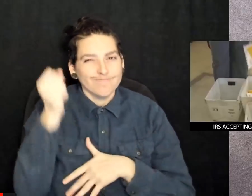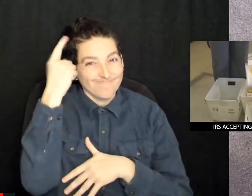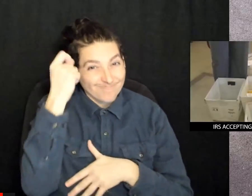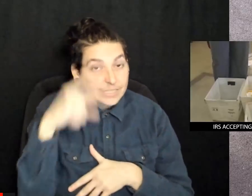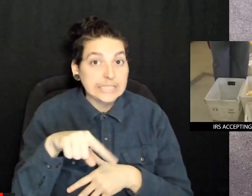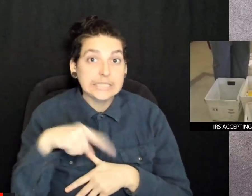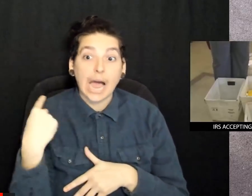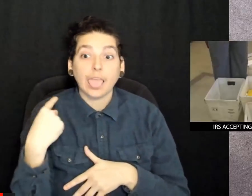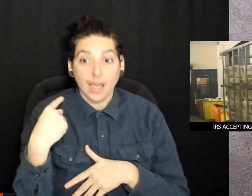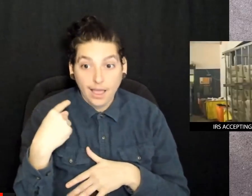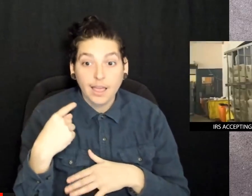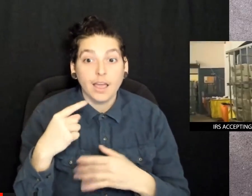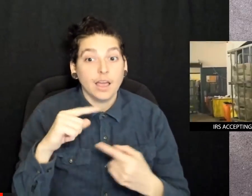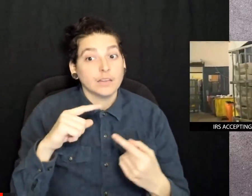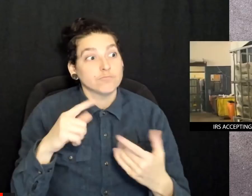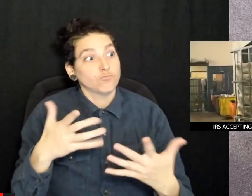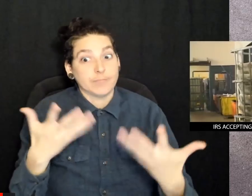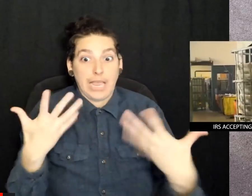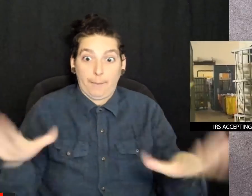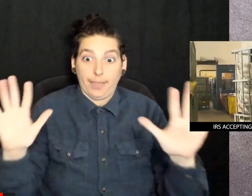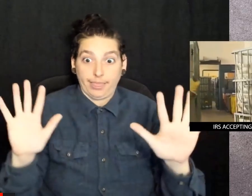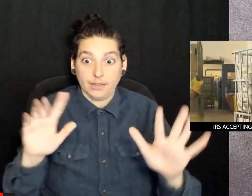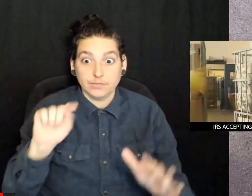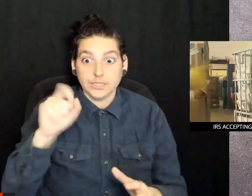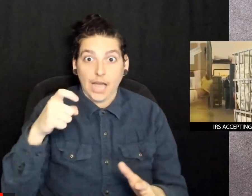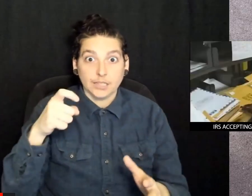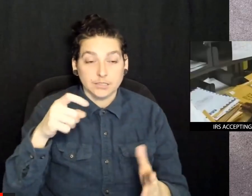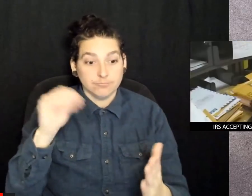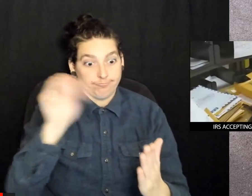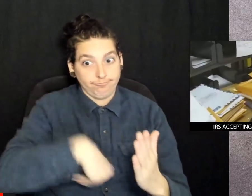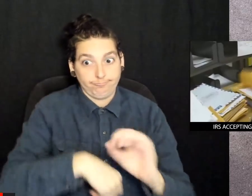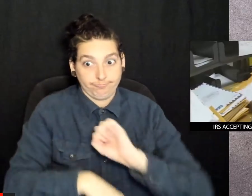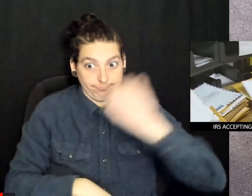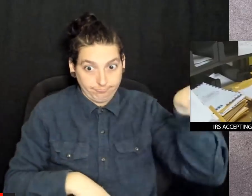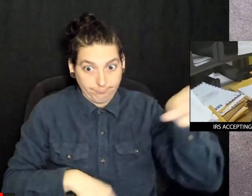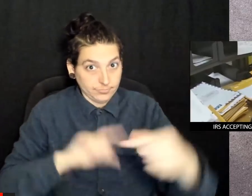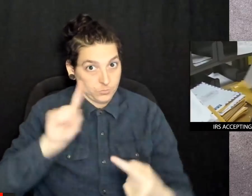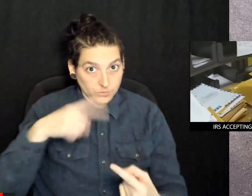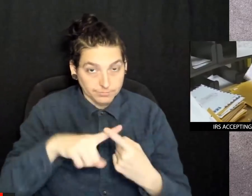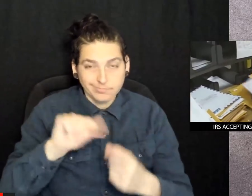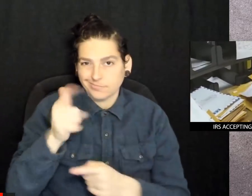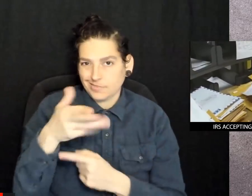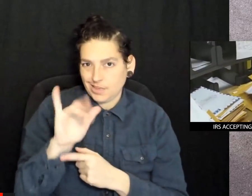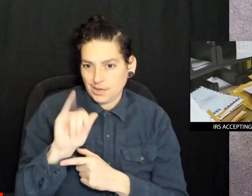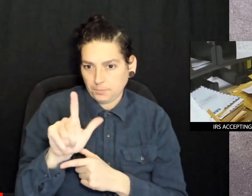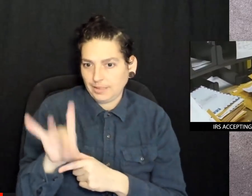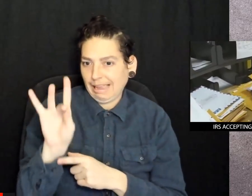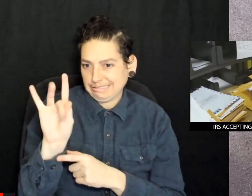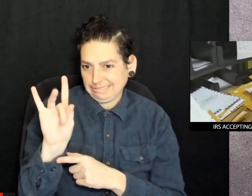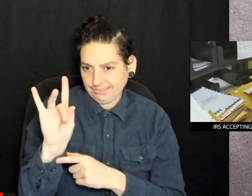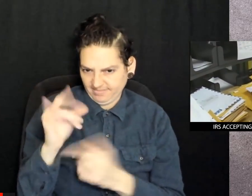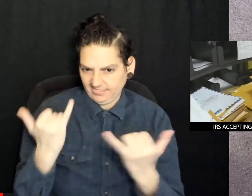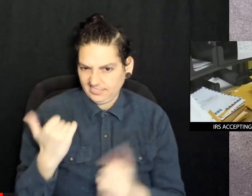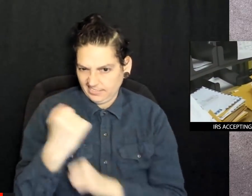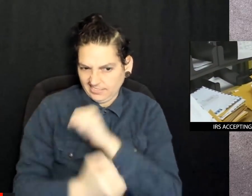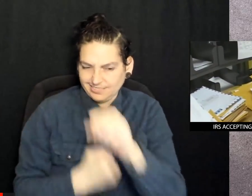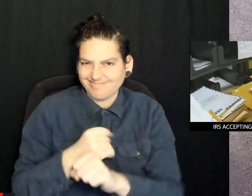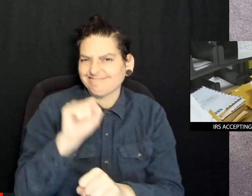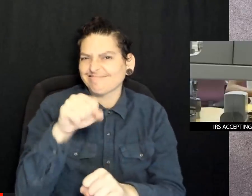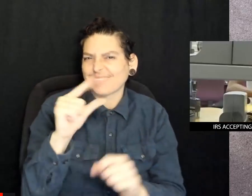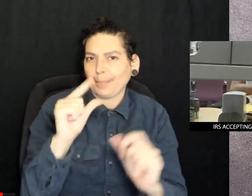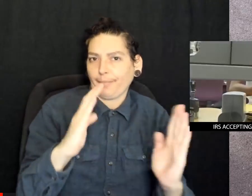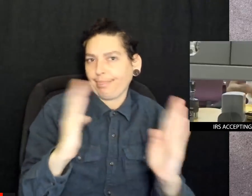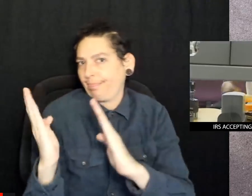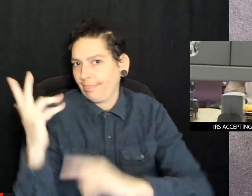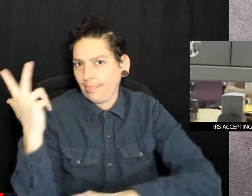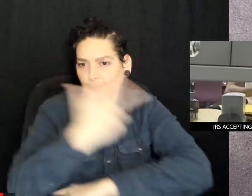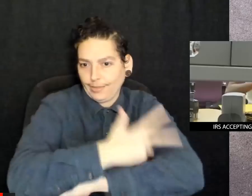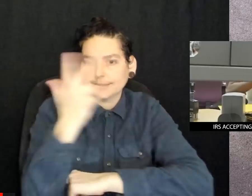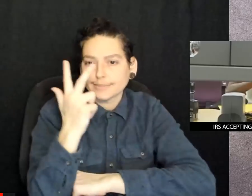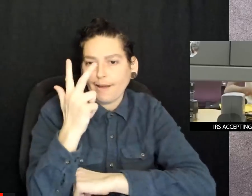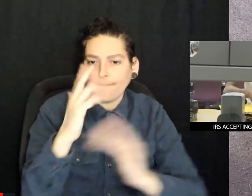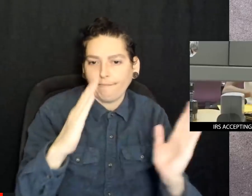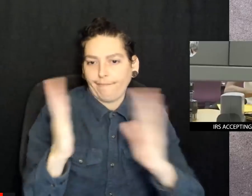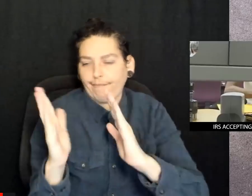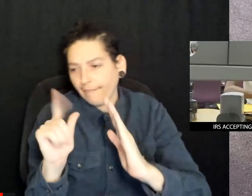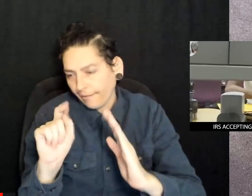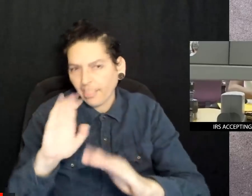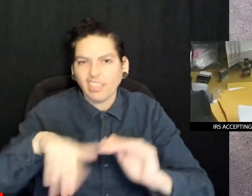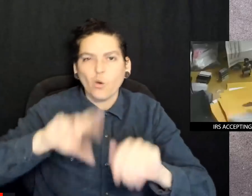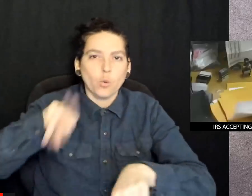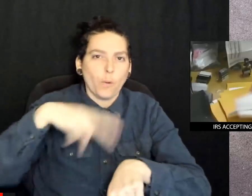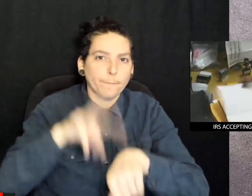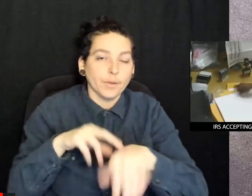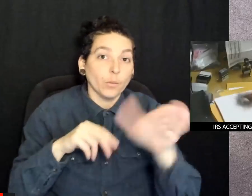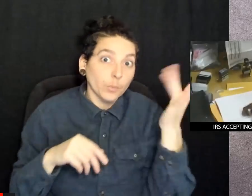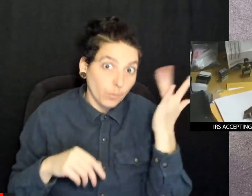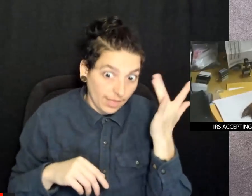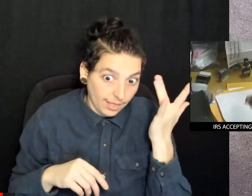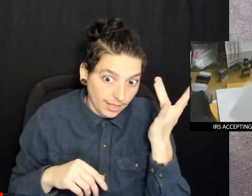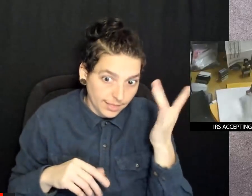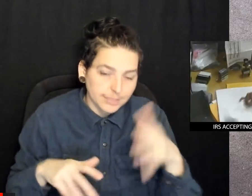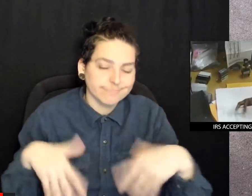Monday, January 24 and the deadline to complete a tax return is April 18 this year three days